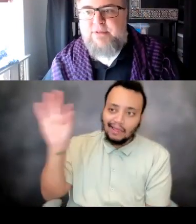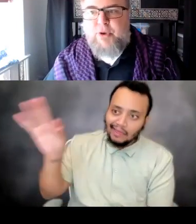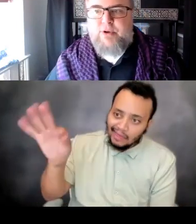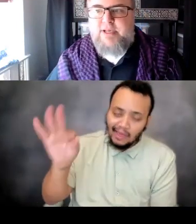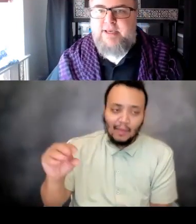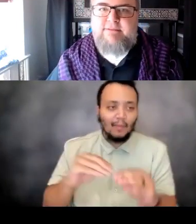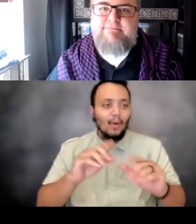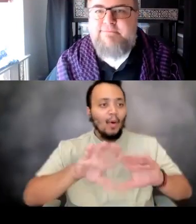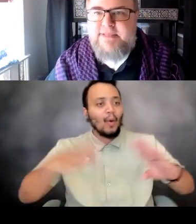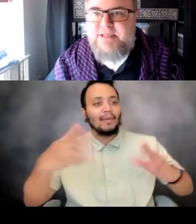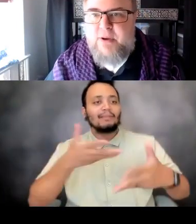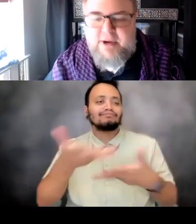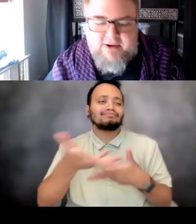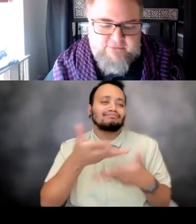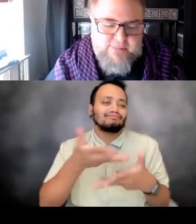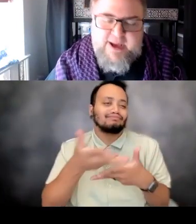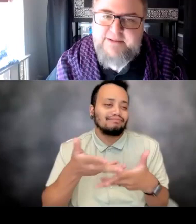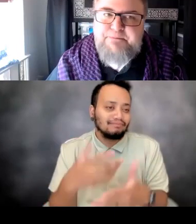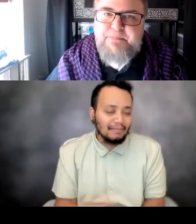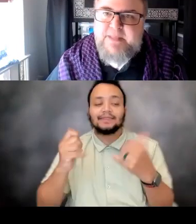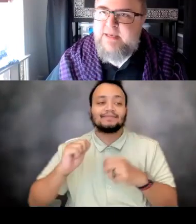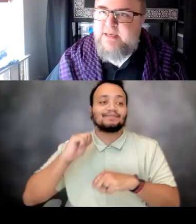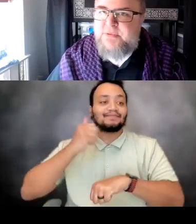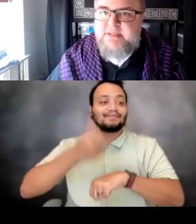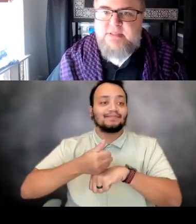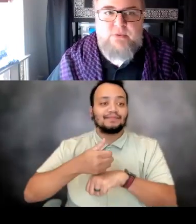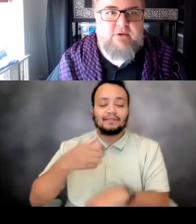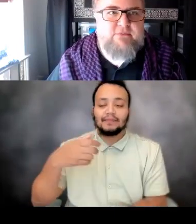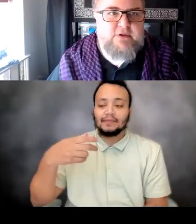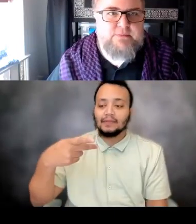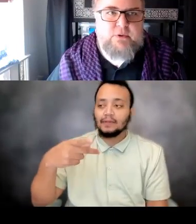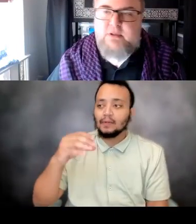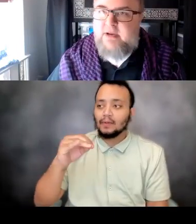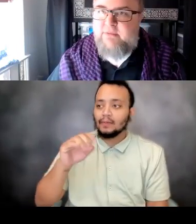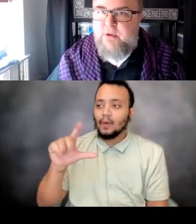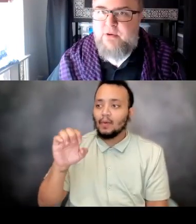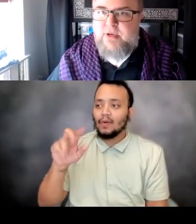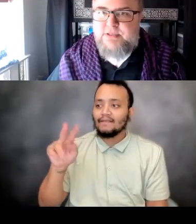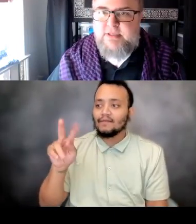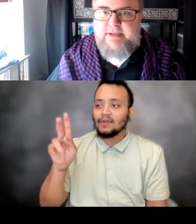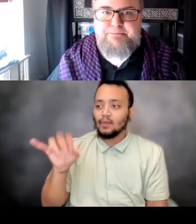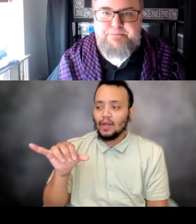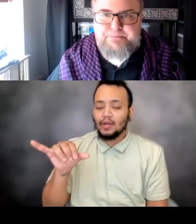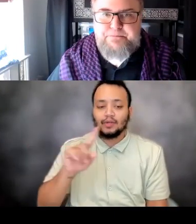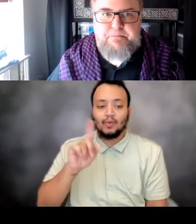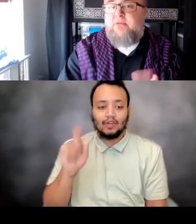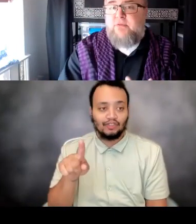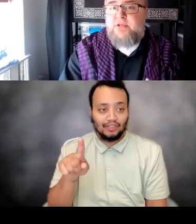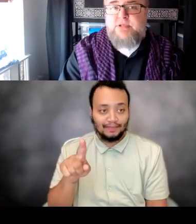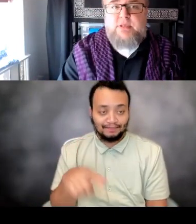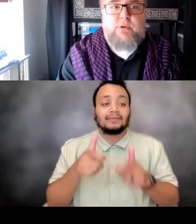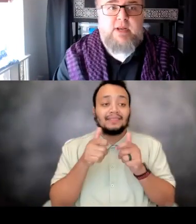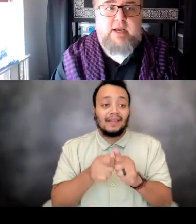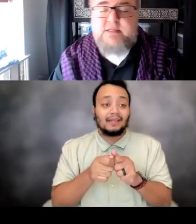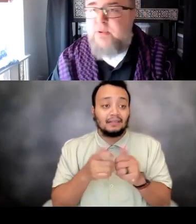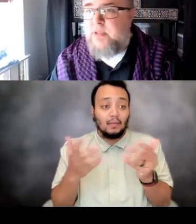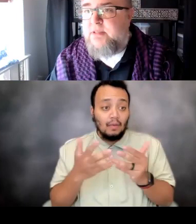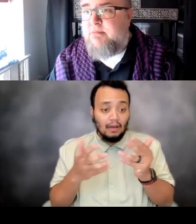even though we're in this webinar format. So let's do our first Poll Everywhere question. So the first question that we wanna ask you is